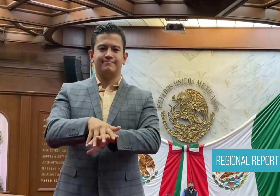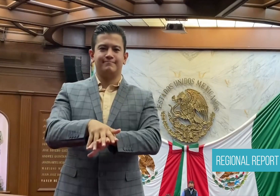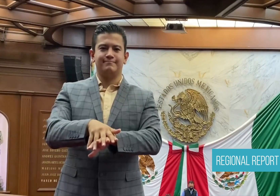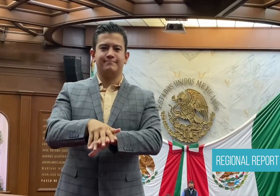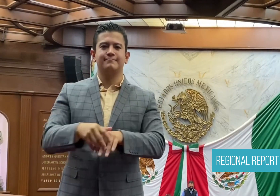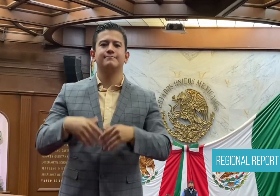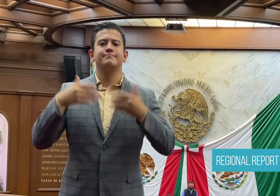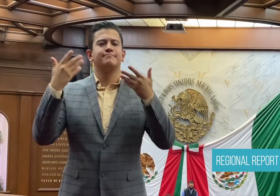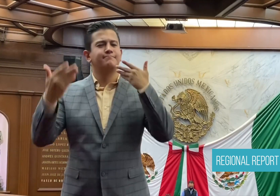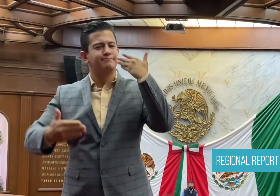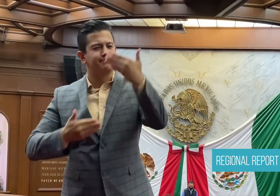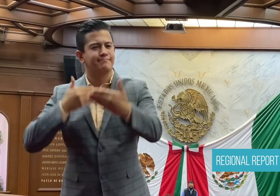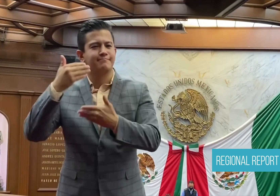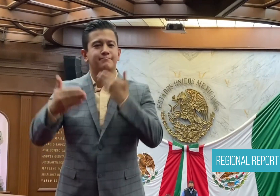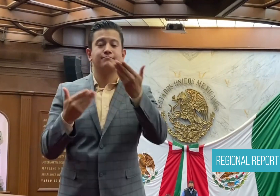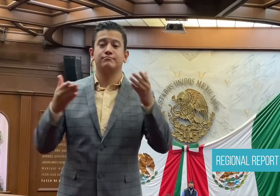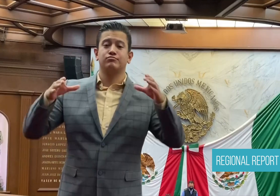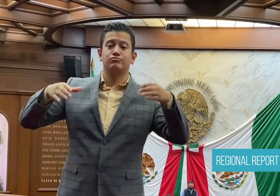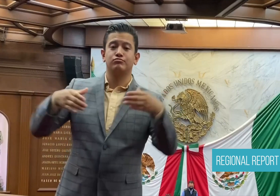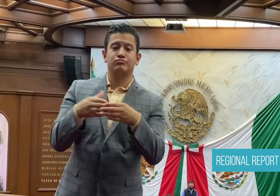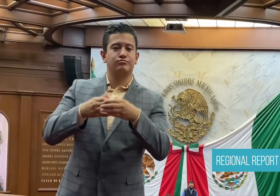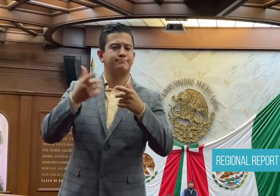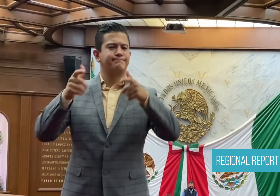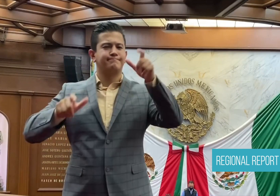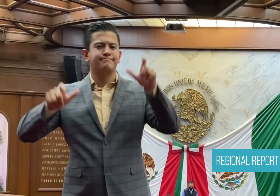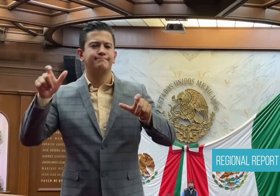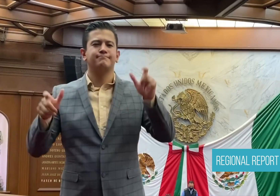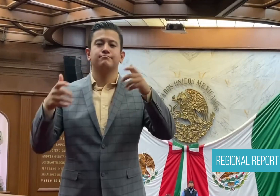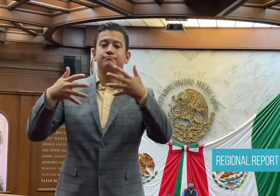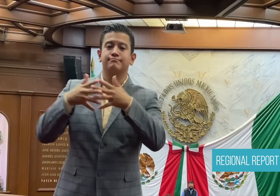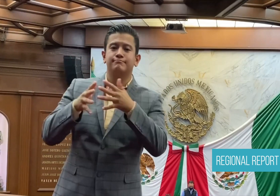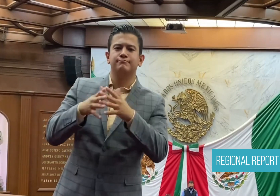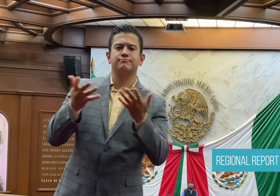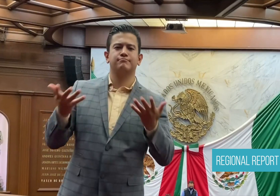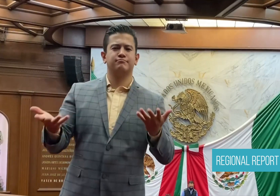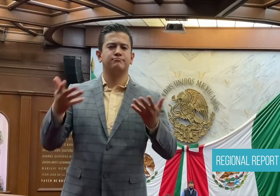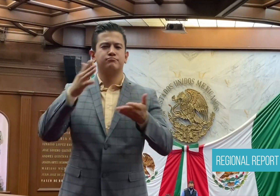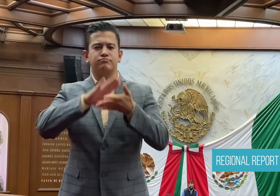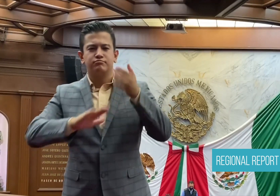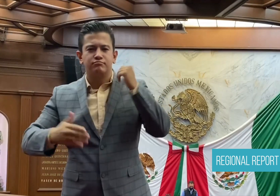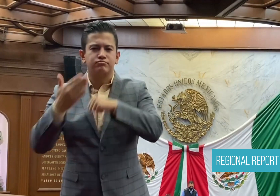I believe that I can accomplish true change through many ways.